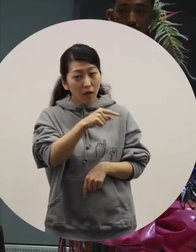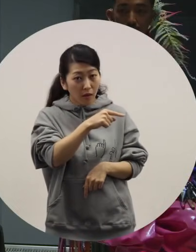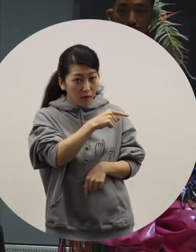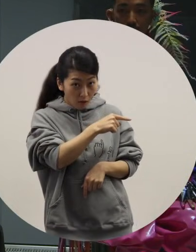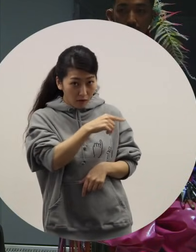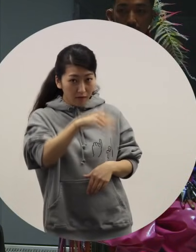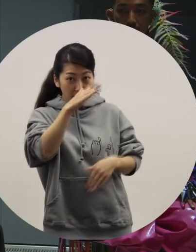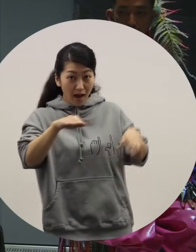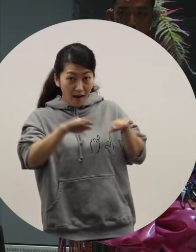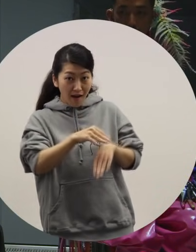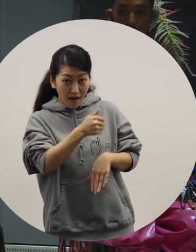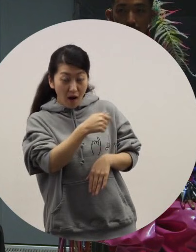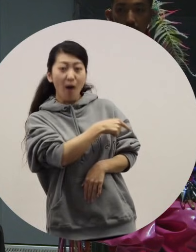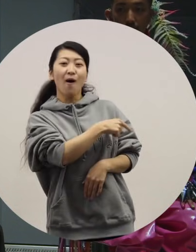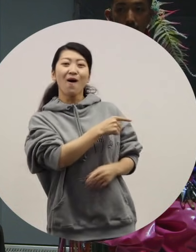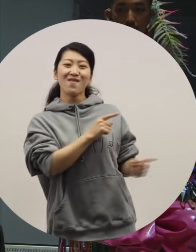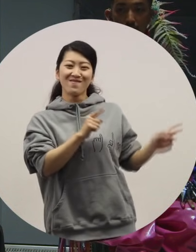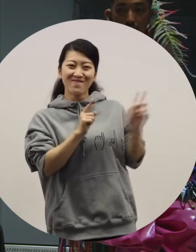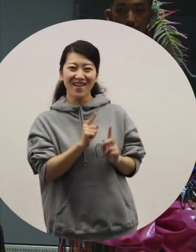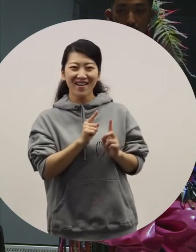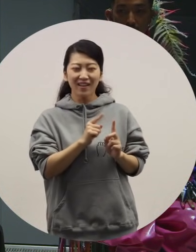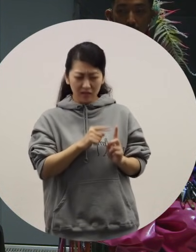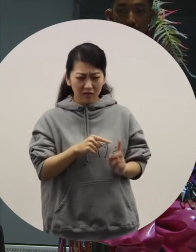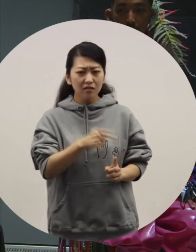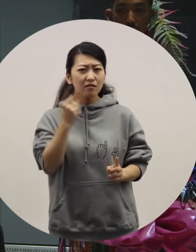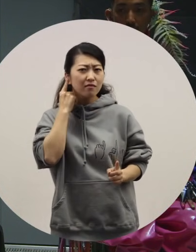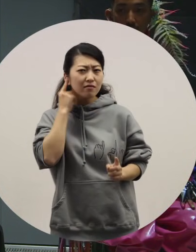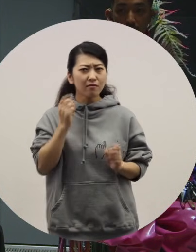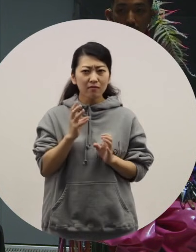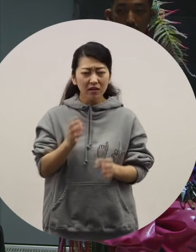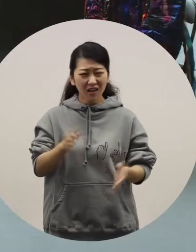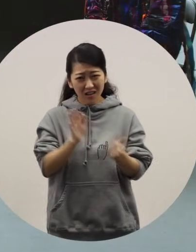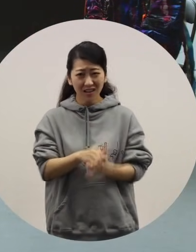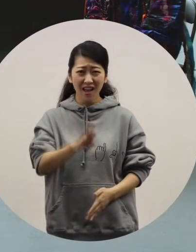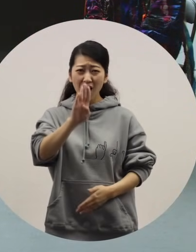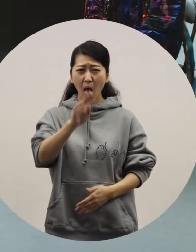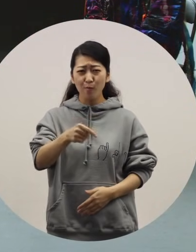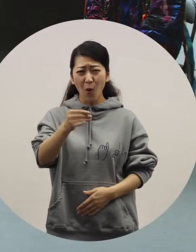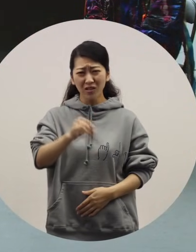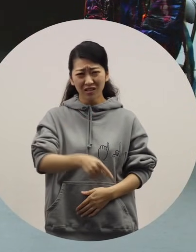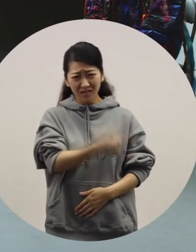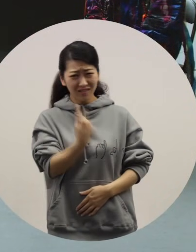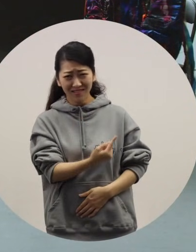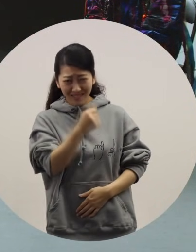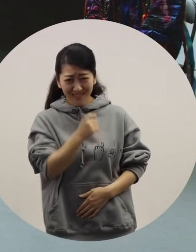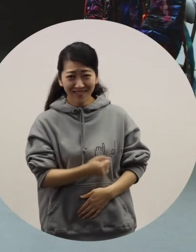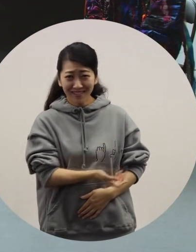luckily, Kenta accepted my offer. For trackmaking, I knew I had to ask Hidefumi to be involved.